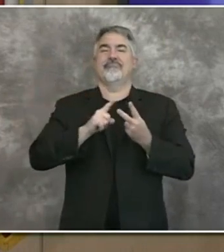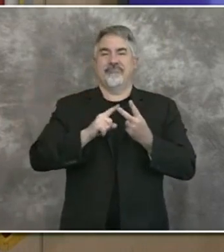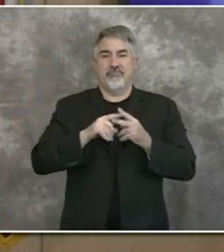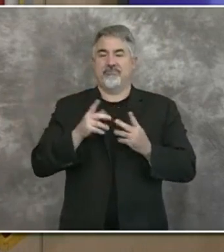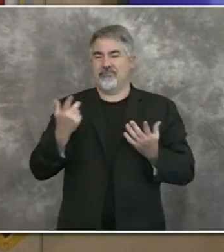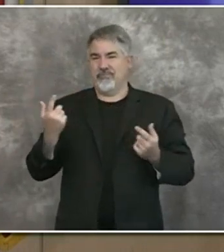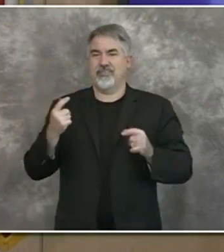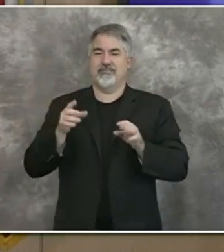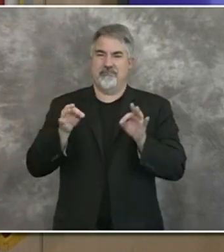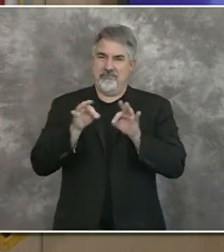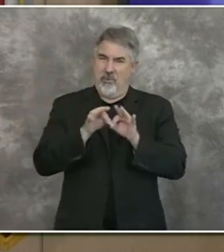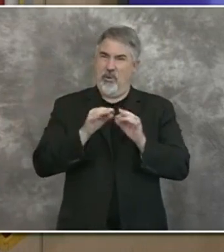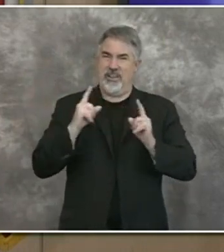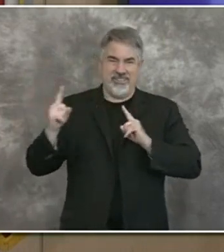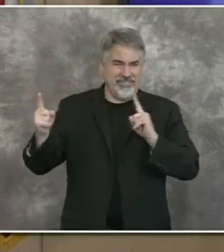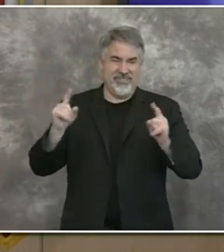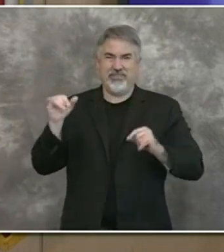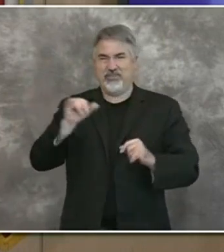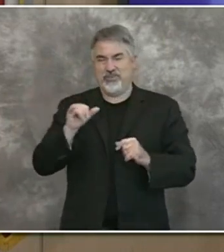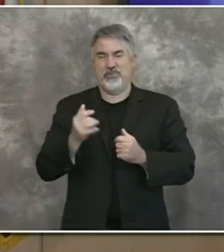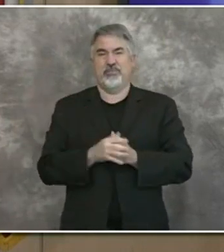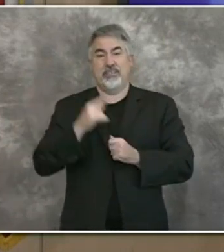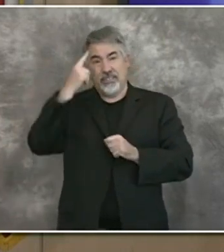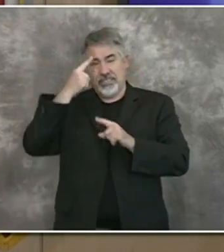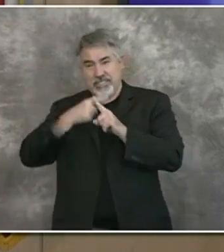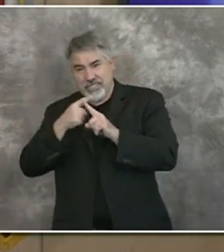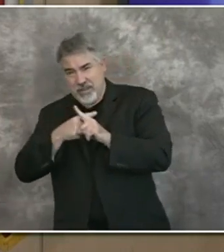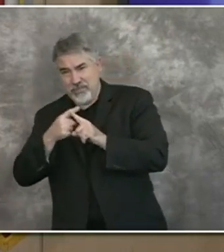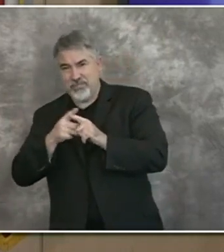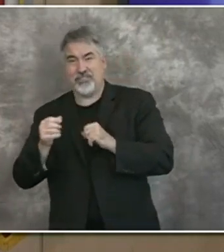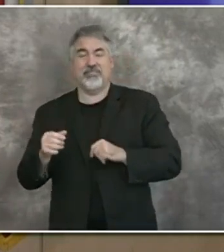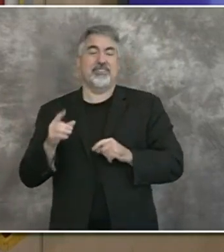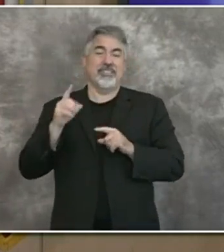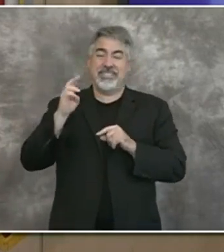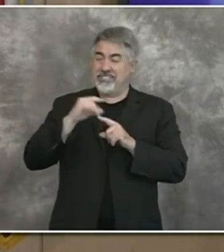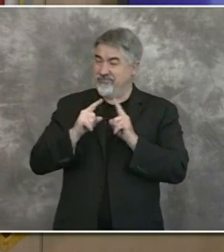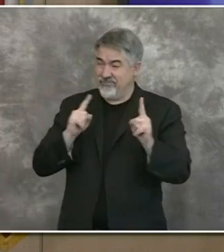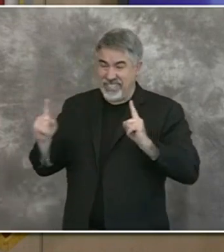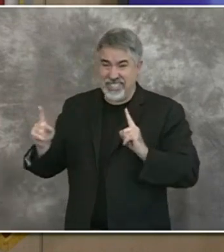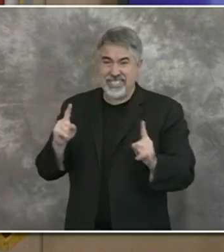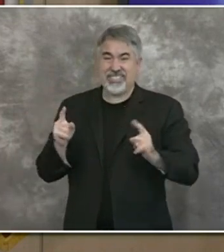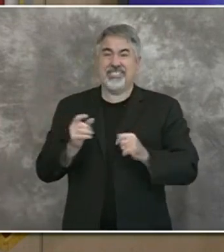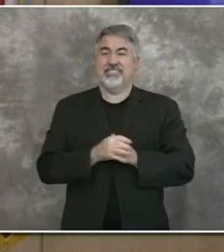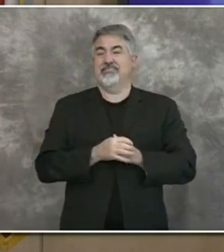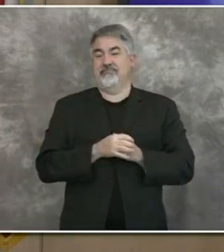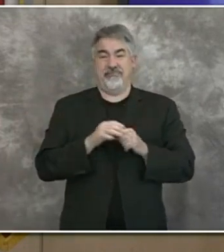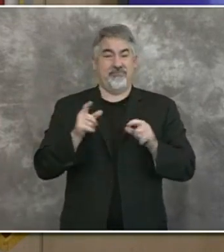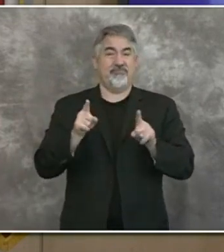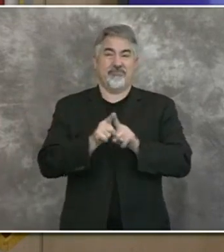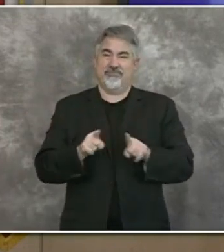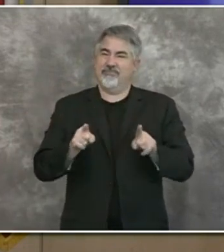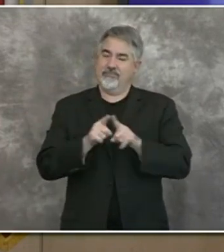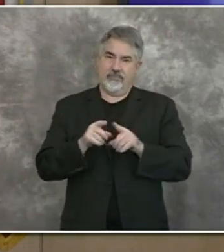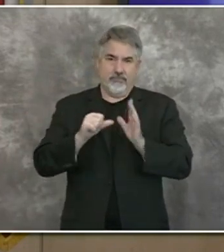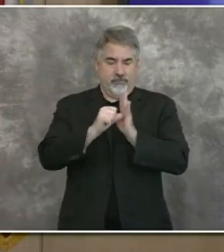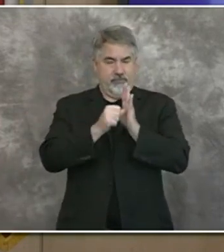DISTANCE. WE KNOW THAT THAT IS IMPORTANT ESPECIALLY WHEN YOU HAVE A VIRUS THAT IS PRIMARILY TRANSMITTED VIA DROPLET TRANSMISSION. BEING PHYSICALLY